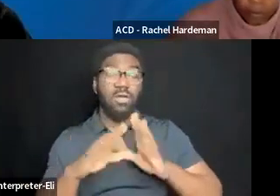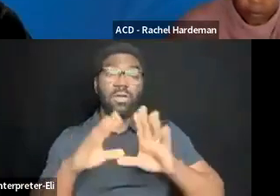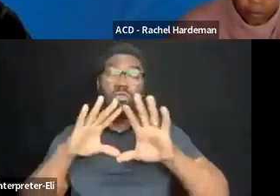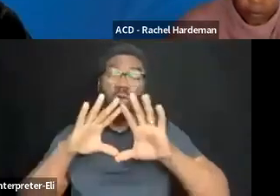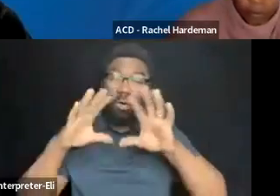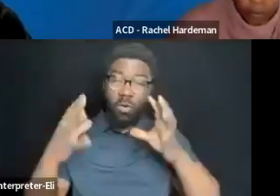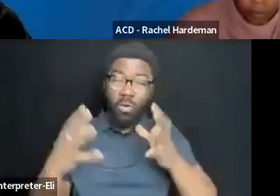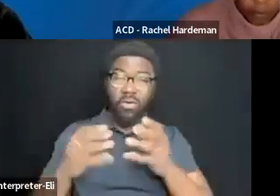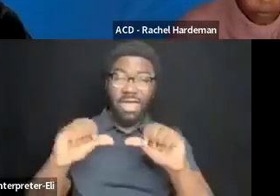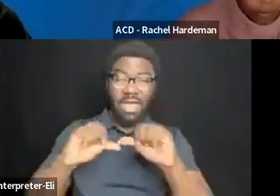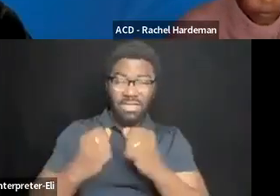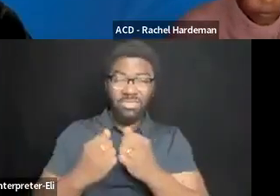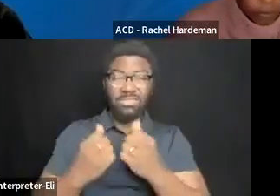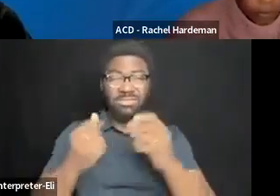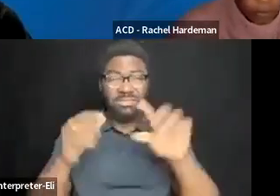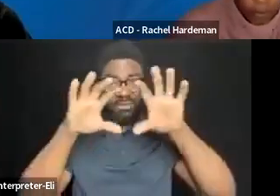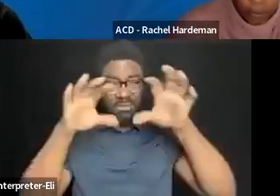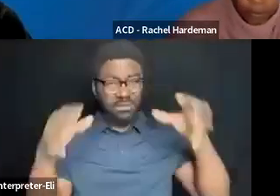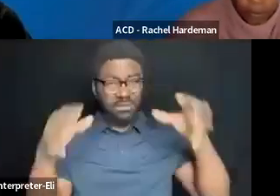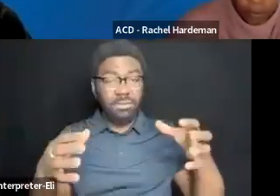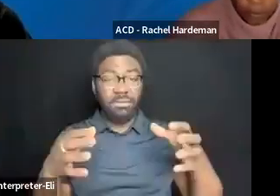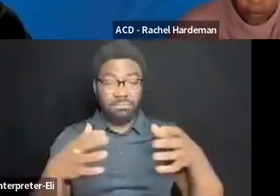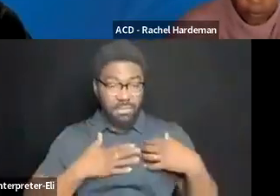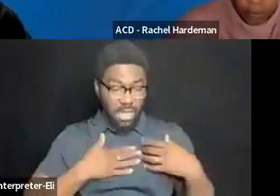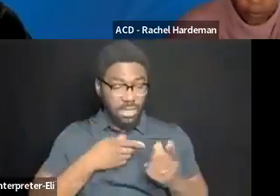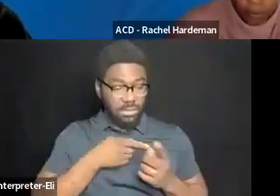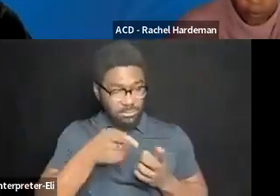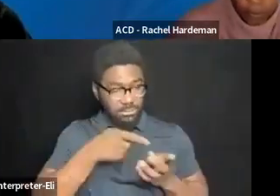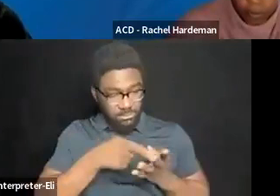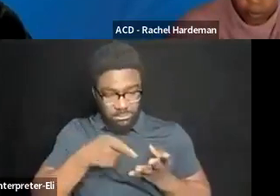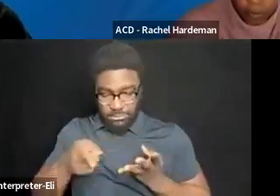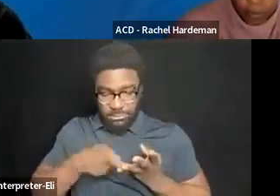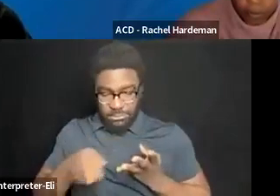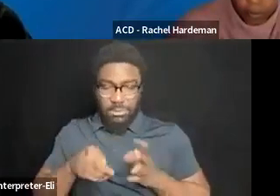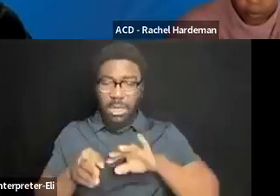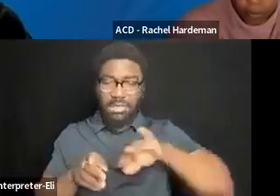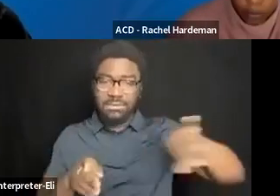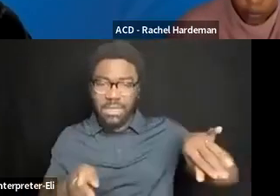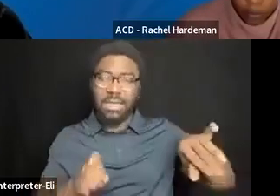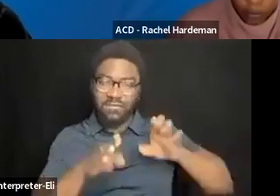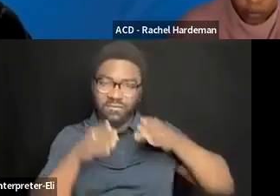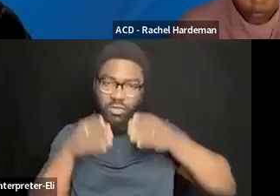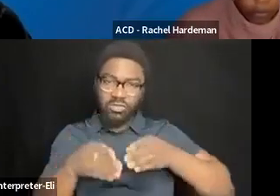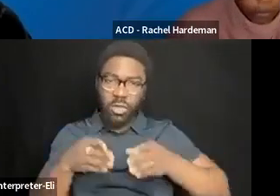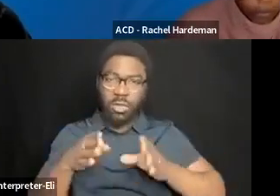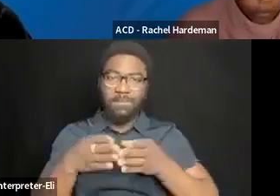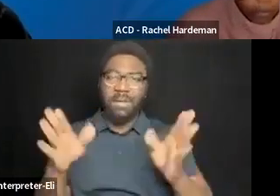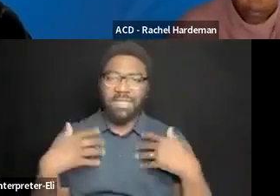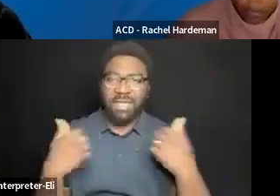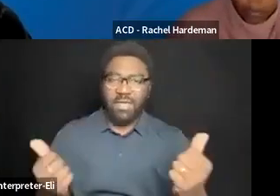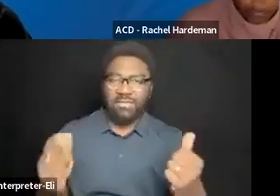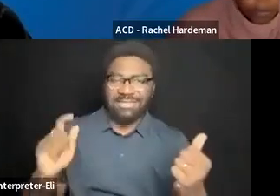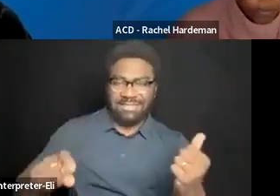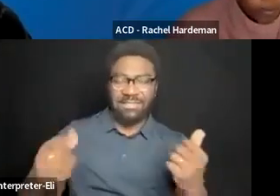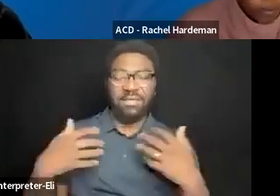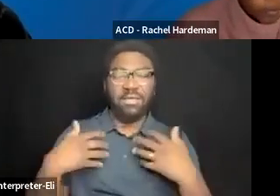from wherever you came, to say, what does public health need? What does CDC need in the moment? Let's check our own interests at the side to say,